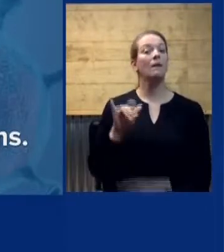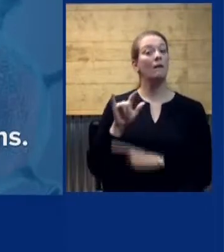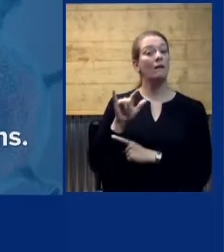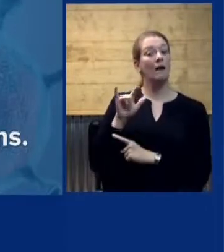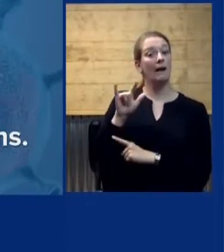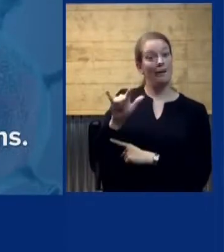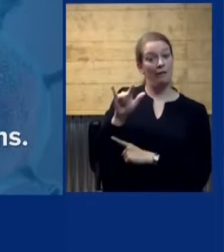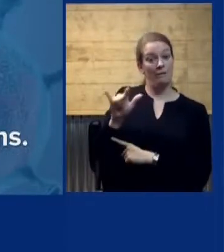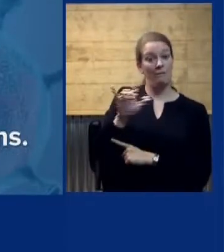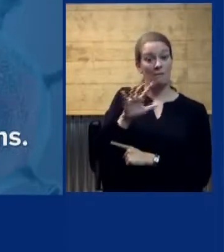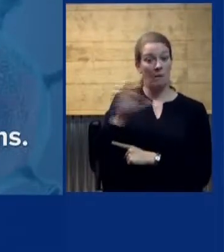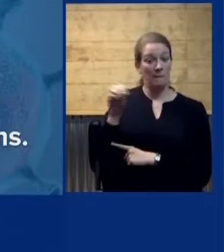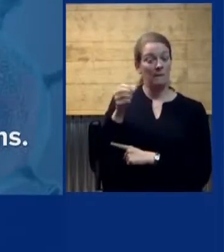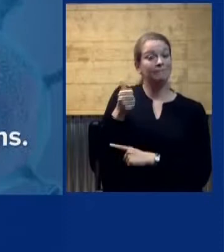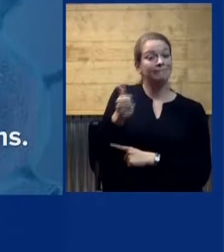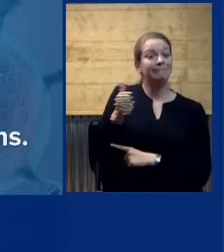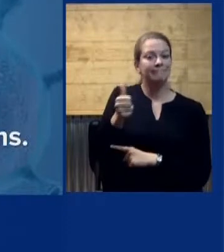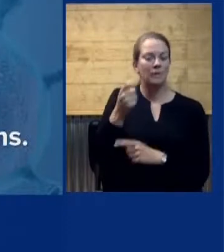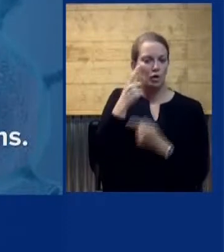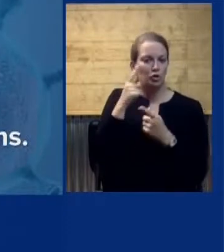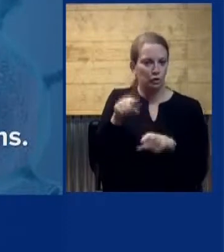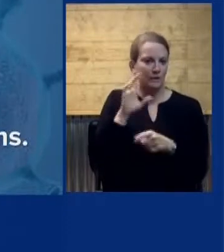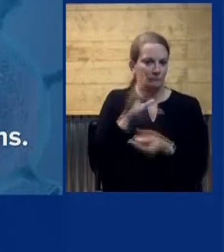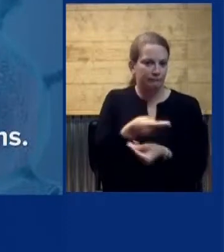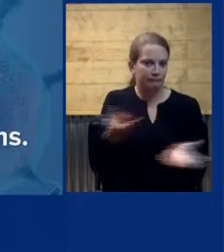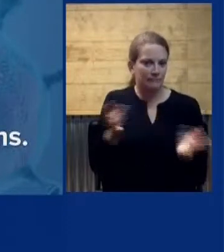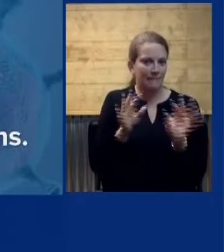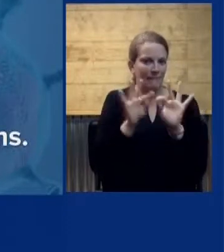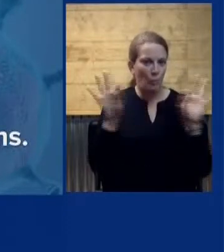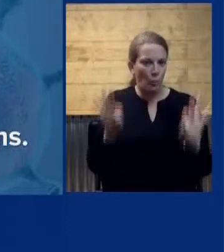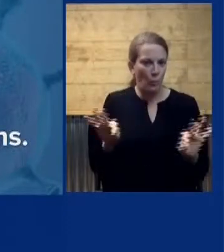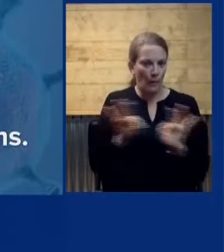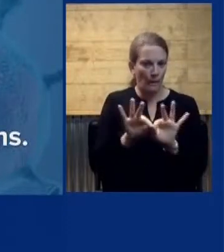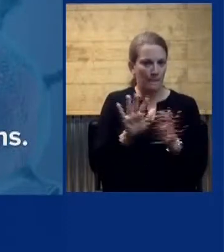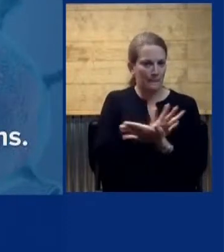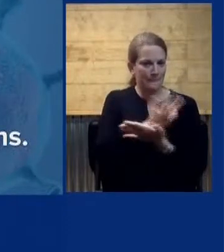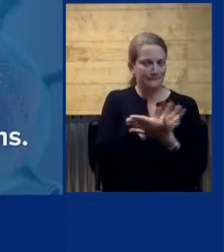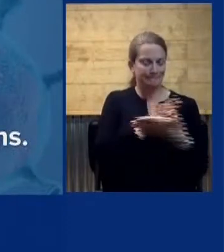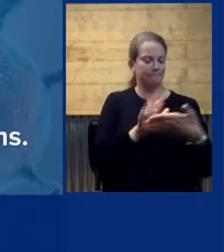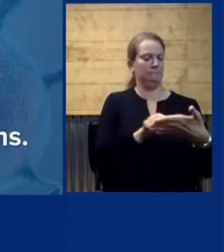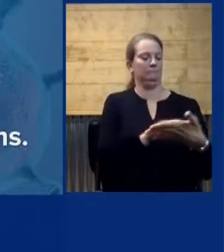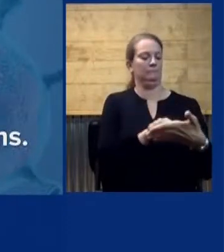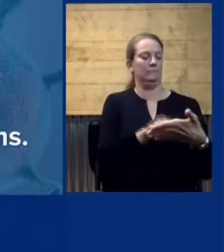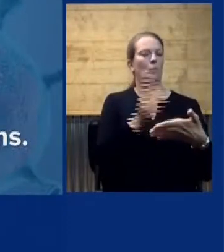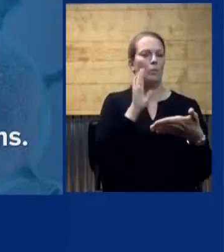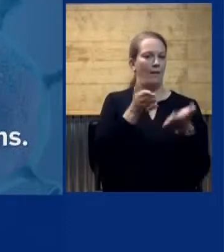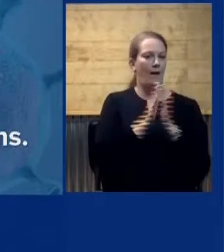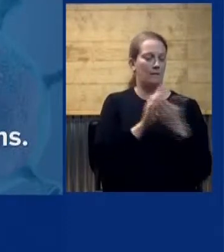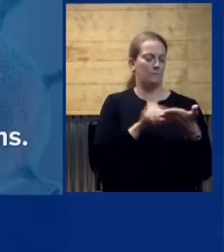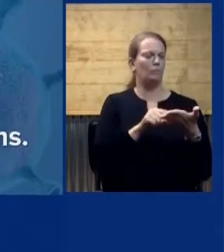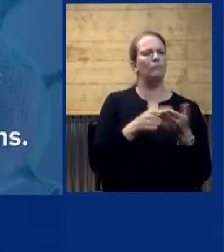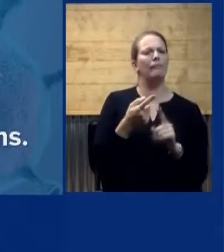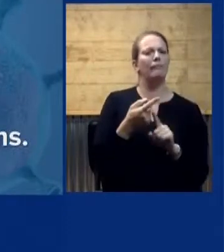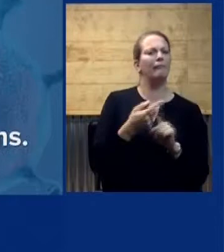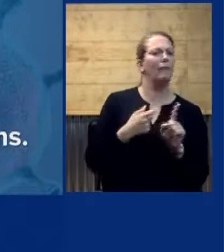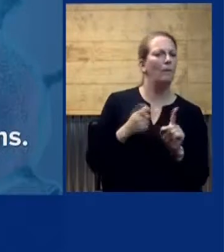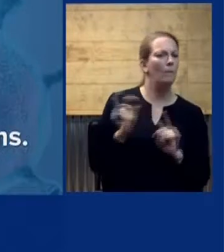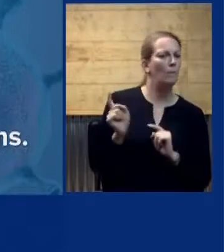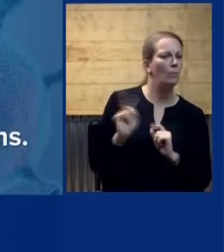THRESHOLD. THE TOTAL IS 19. THE AIRLINES HAVE AGREED TO HAND OUT FORMS ON THE FLIGHTS COMING INTO NEW YORK.